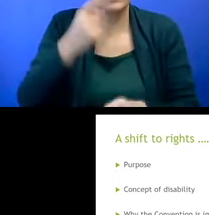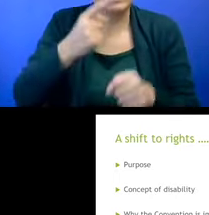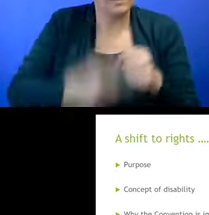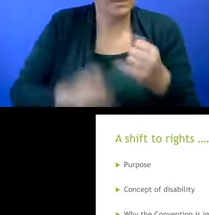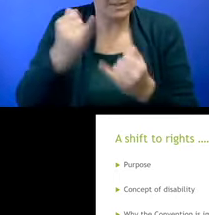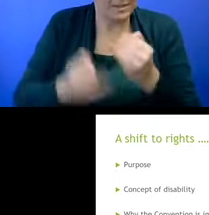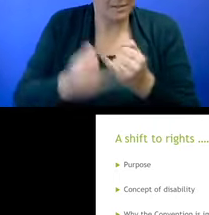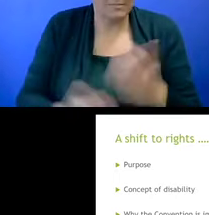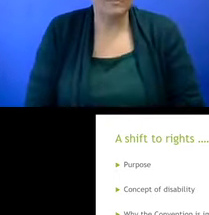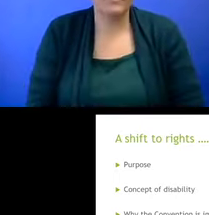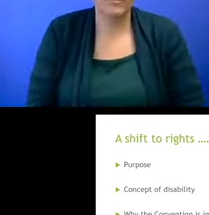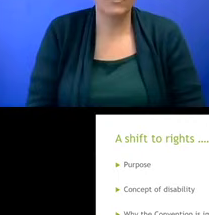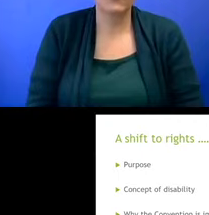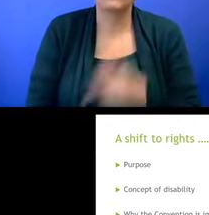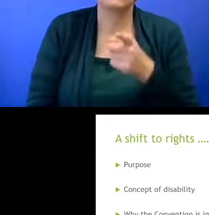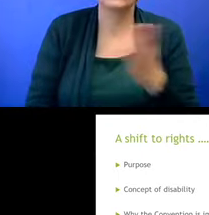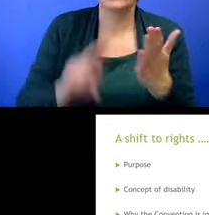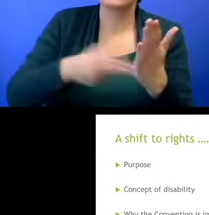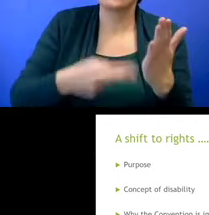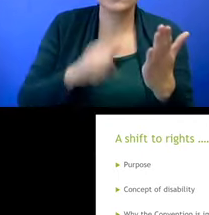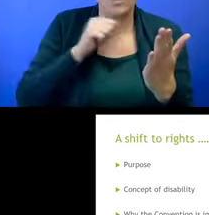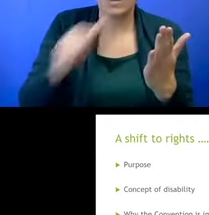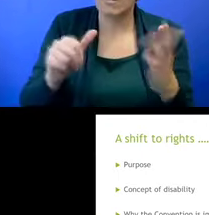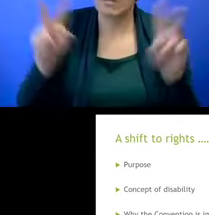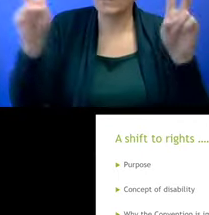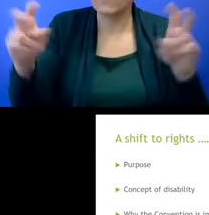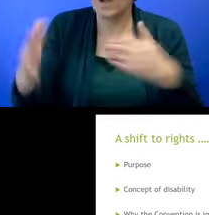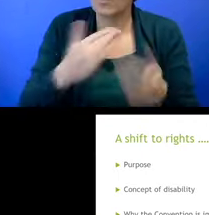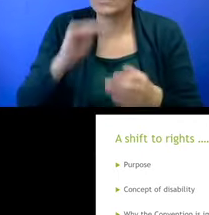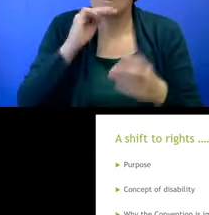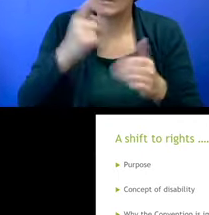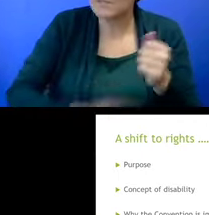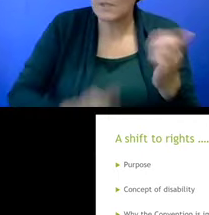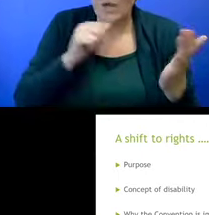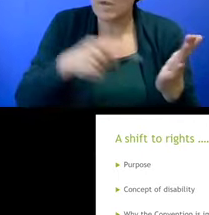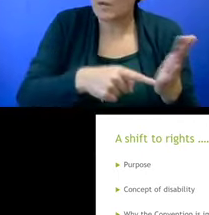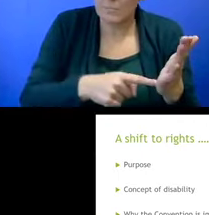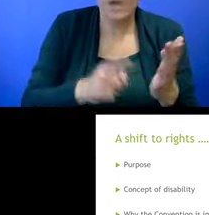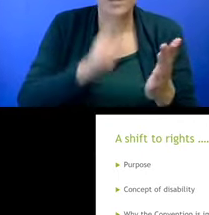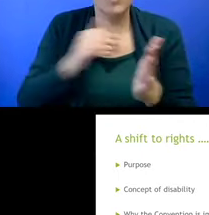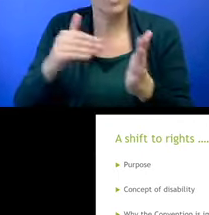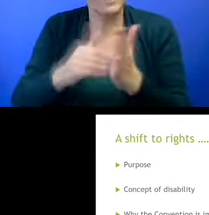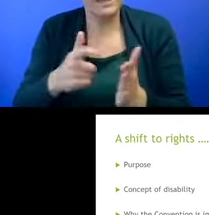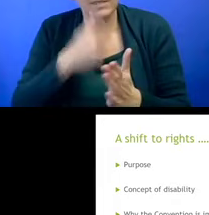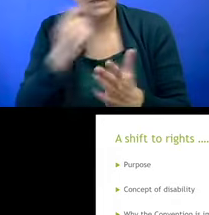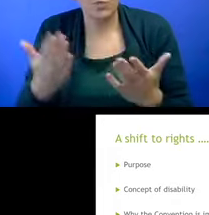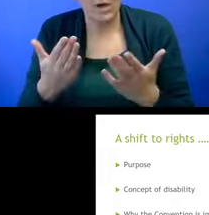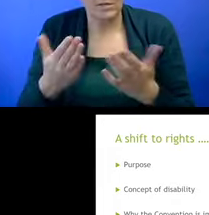The Convention doesn't legally define disability; it states that disability is an evolving concept.